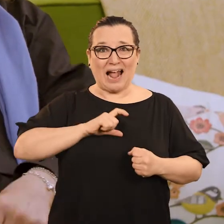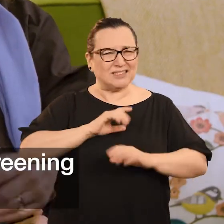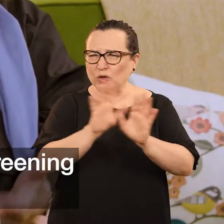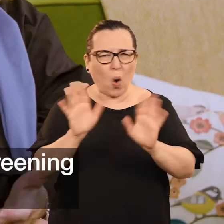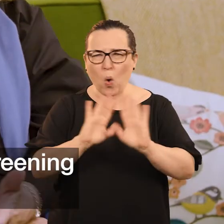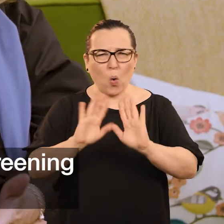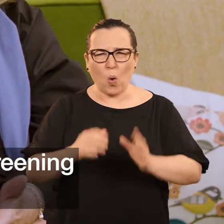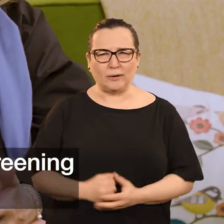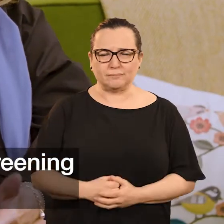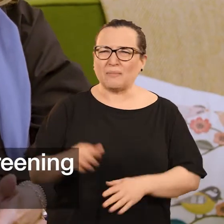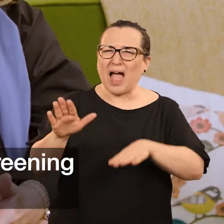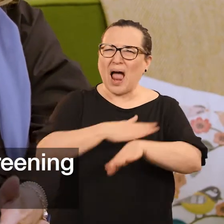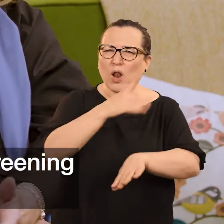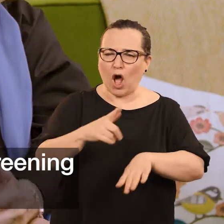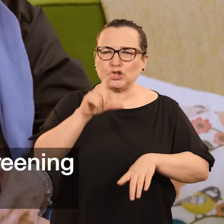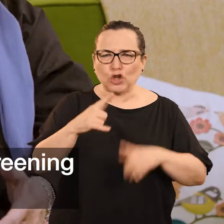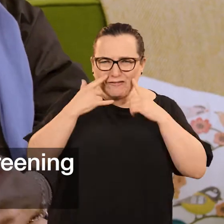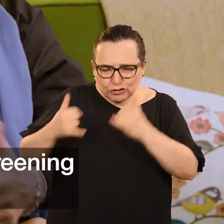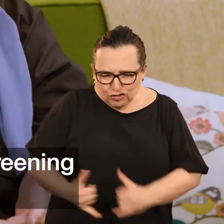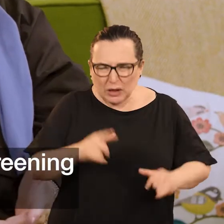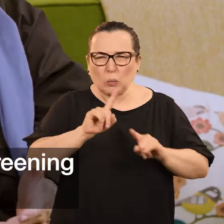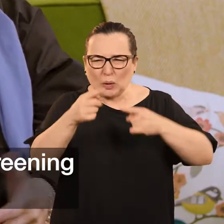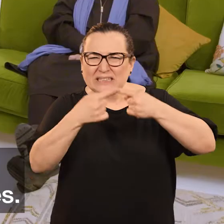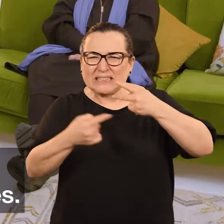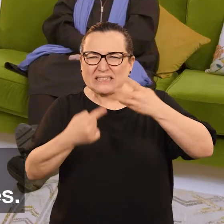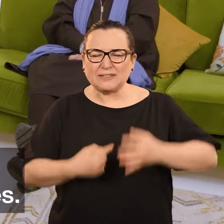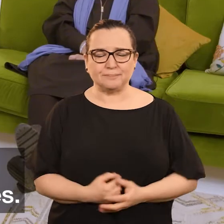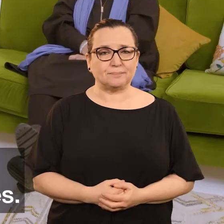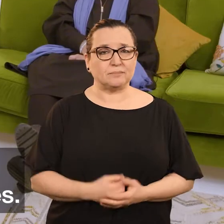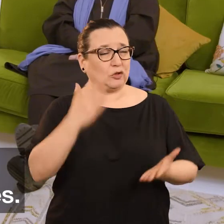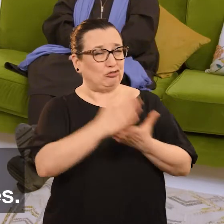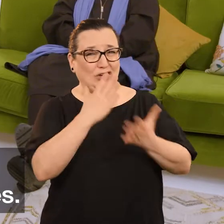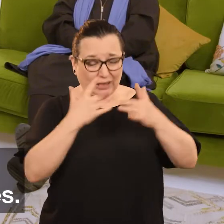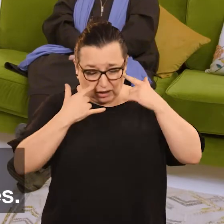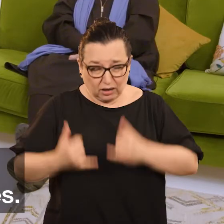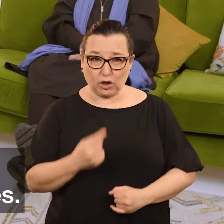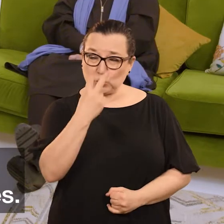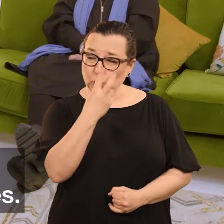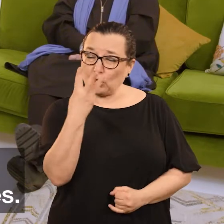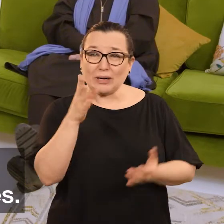How long does it take a cervical screening and what does it entail? The actual test only takes two to three minutes.